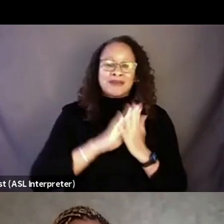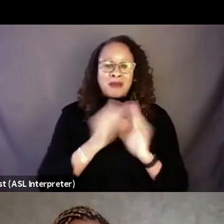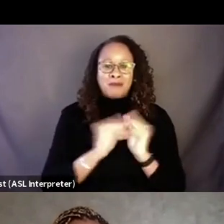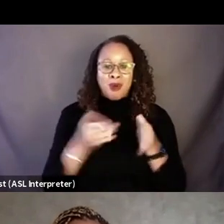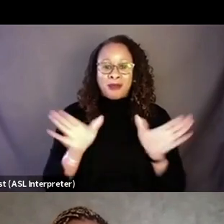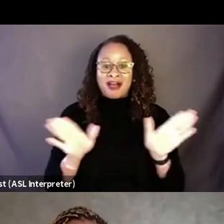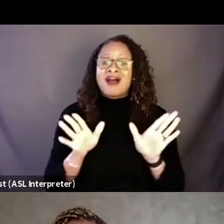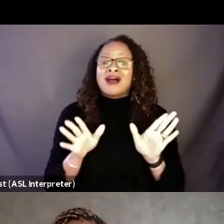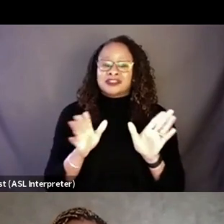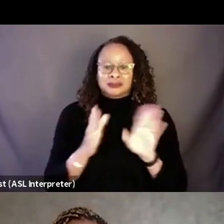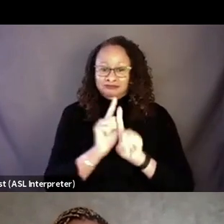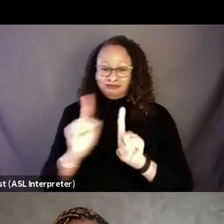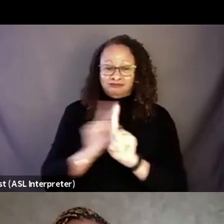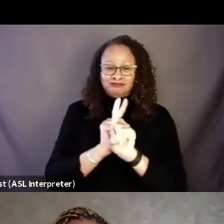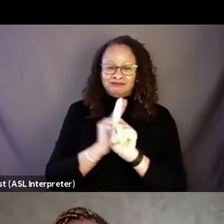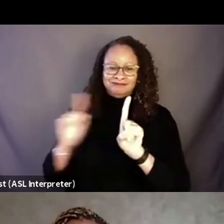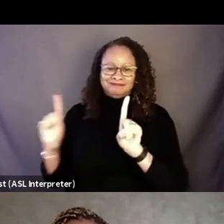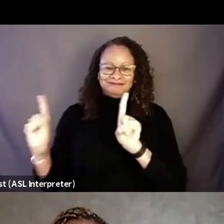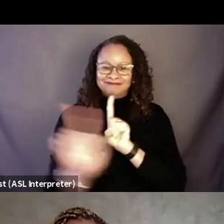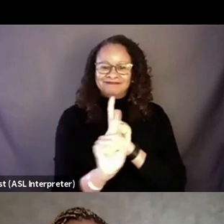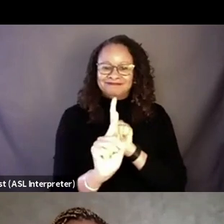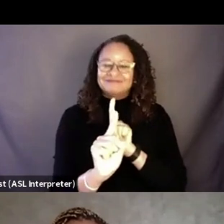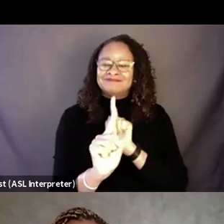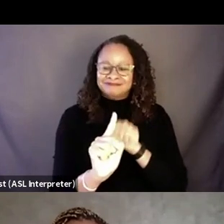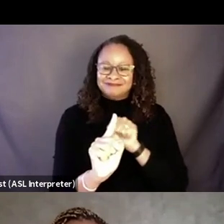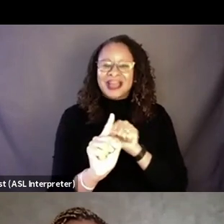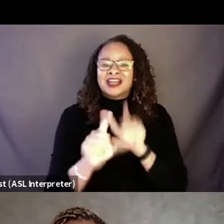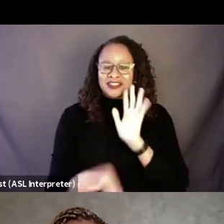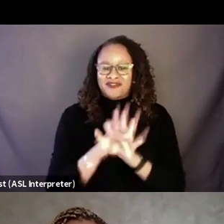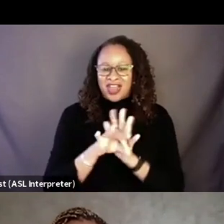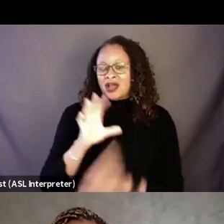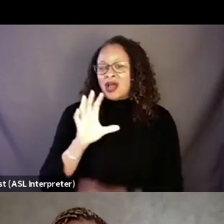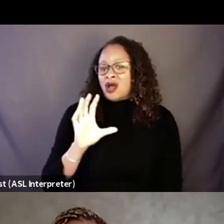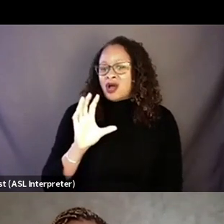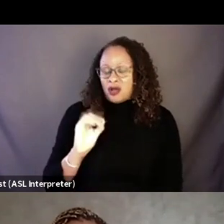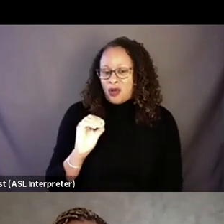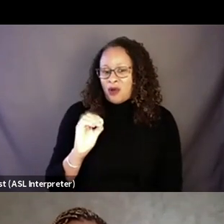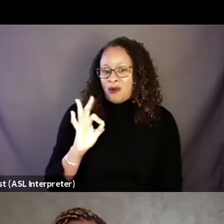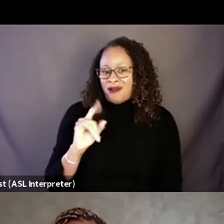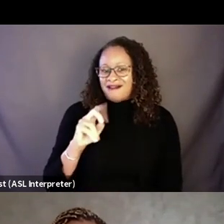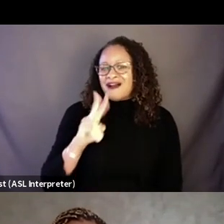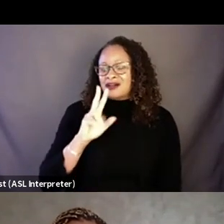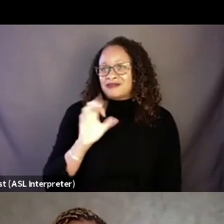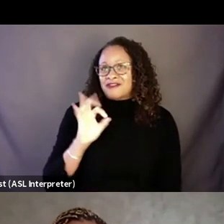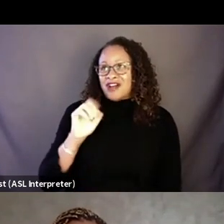out of the shadows to co-found Pawa254 and into investigative journalism as well highlighting